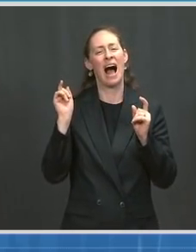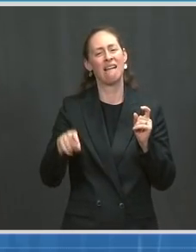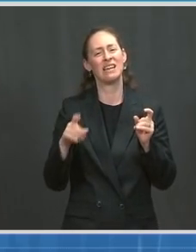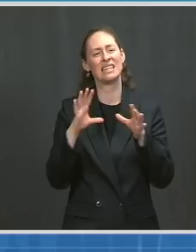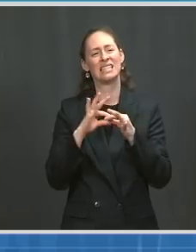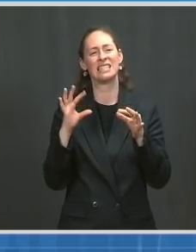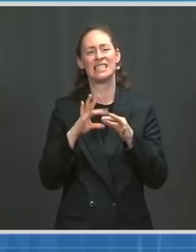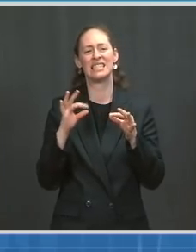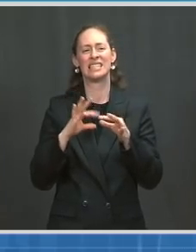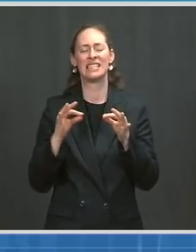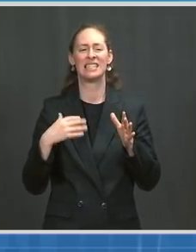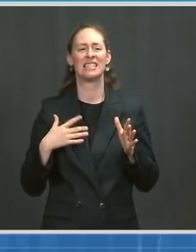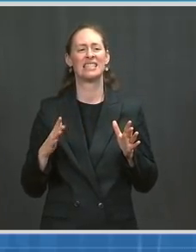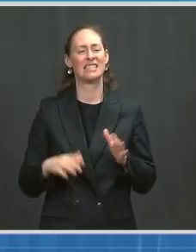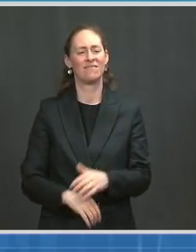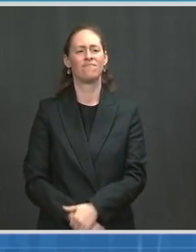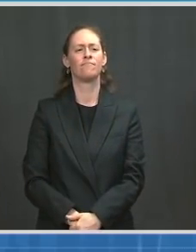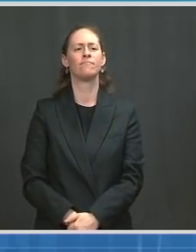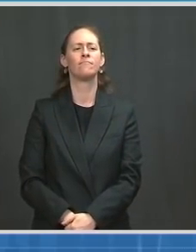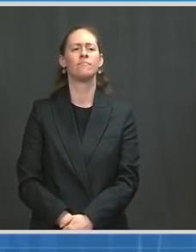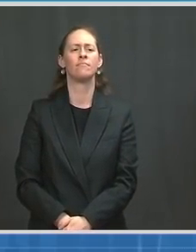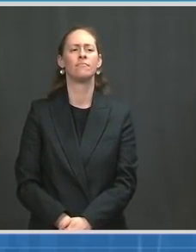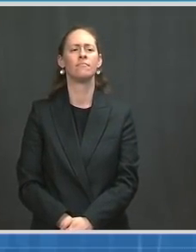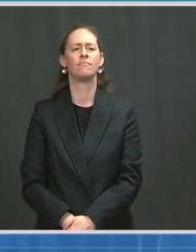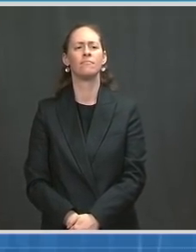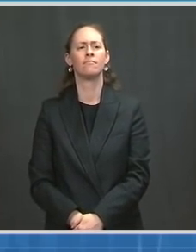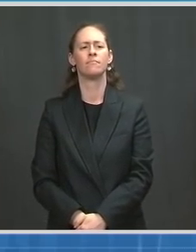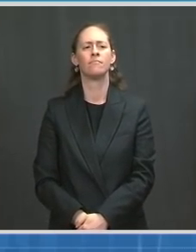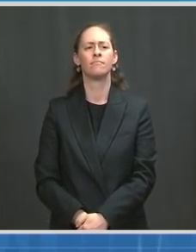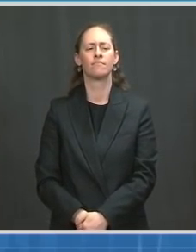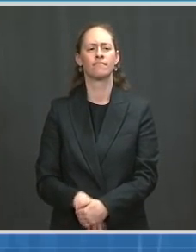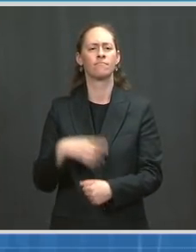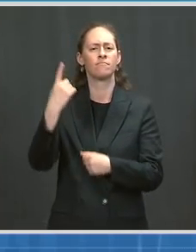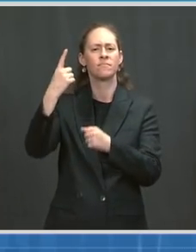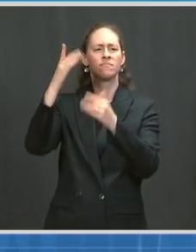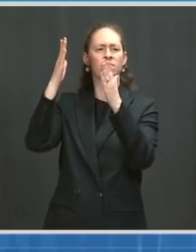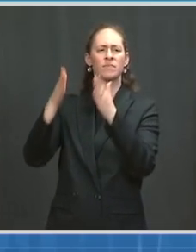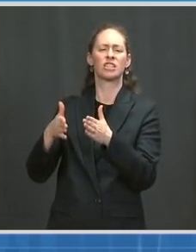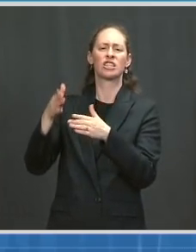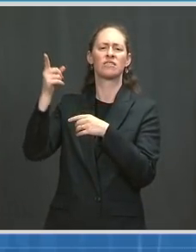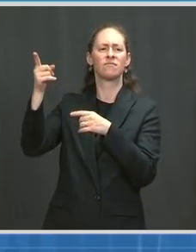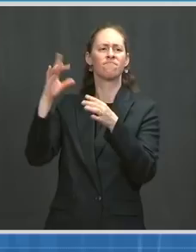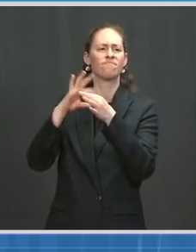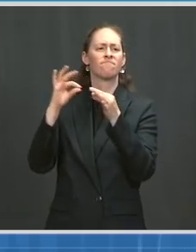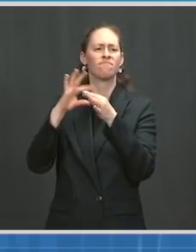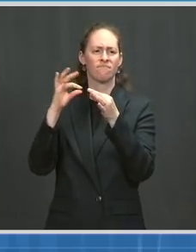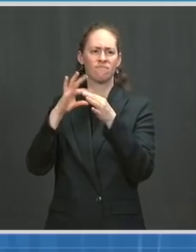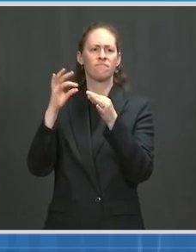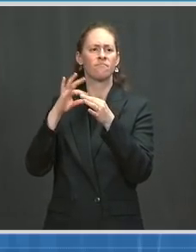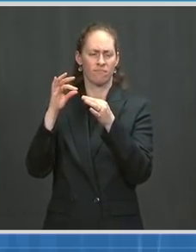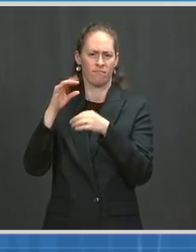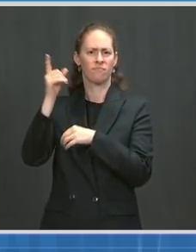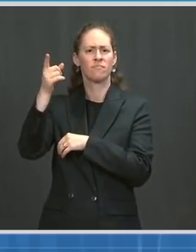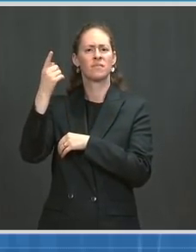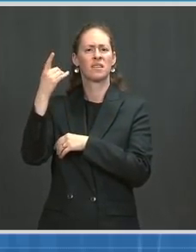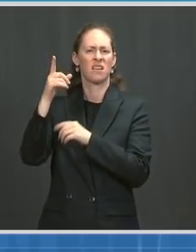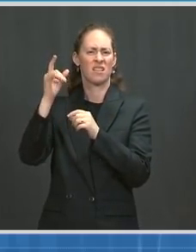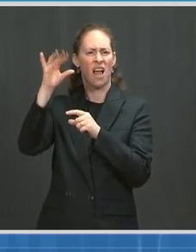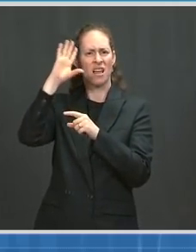yelling at some poor guy at Costco. But I also -- I live in New Jersey, another state that hasn't dropped the mask mandates.